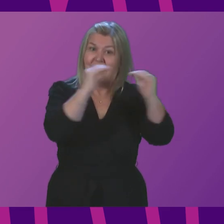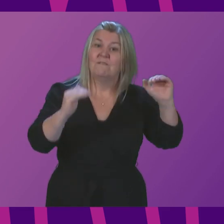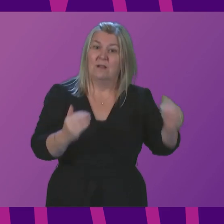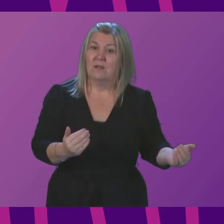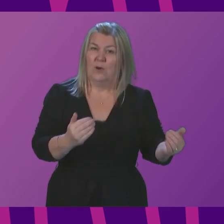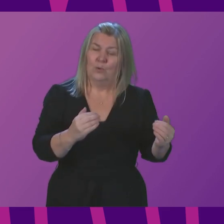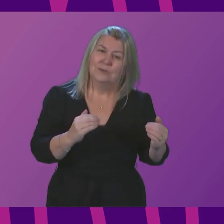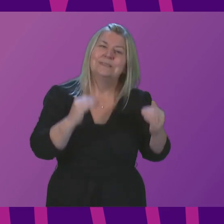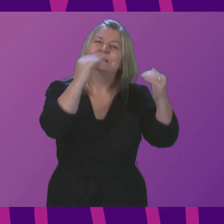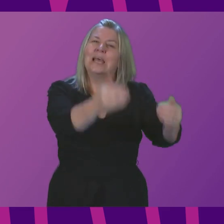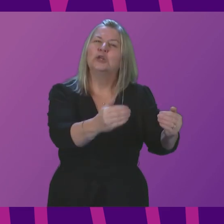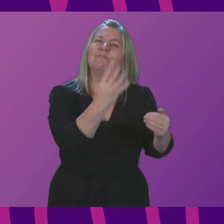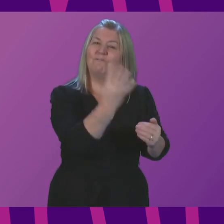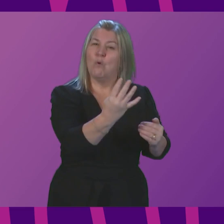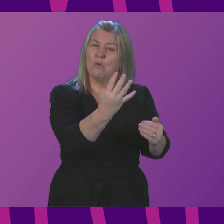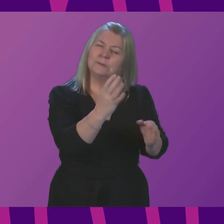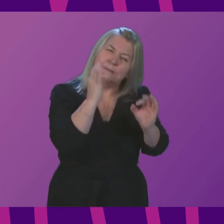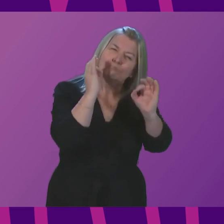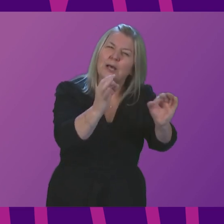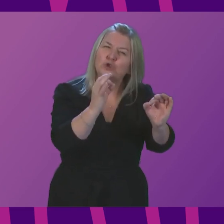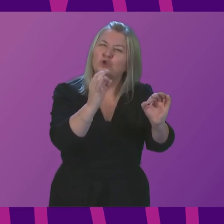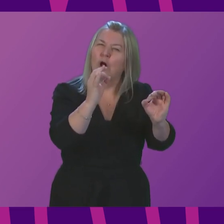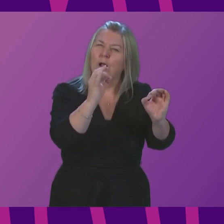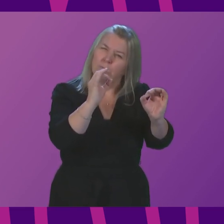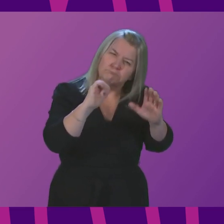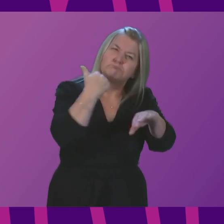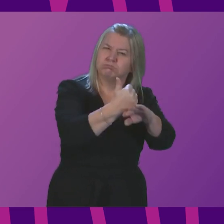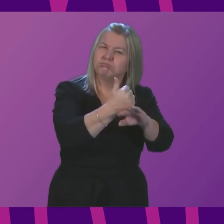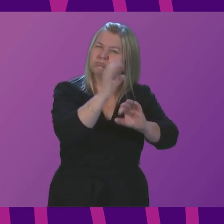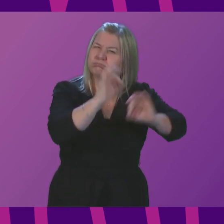referred to as special measures. That means that a significant amount of work is under